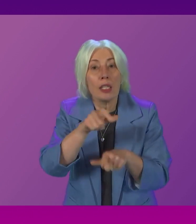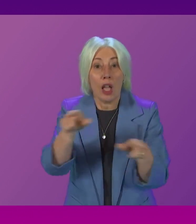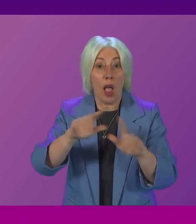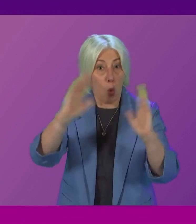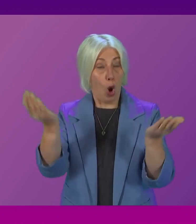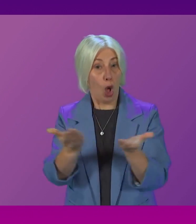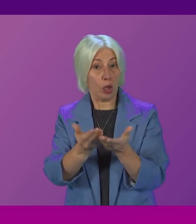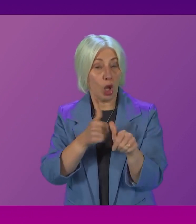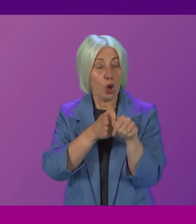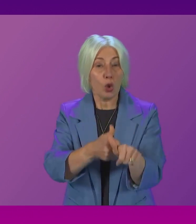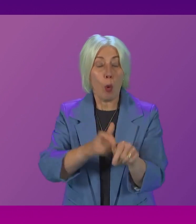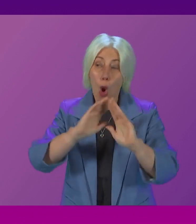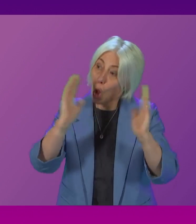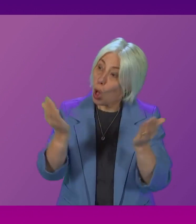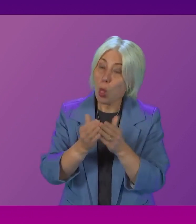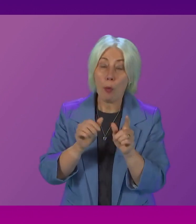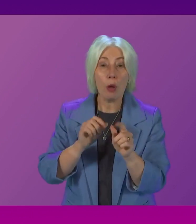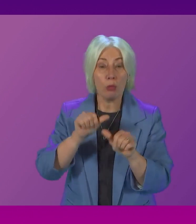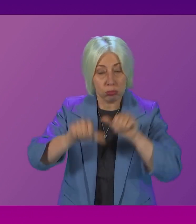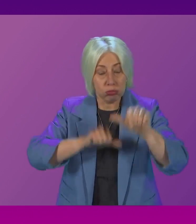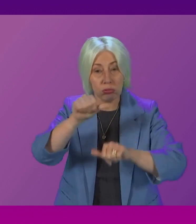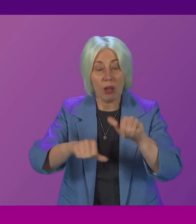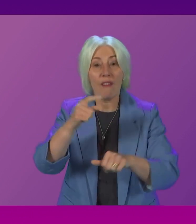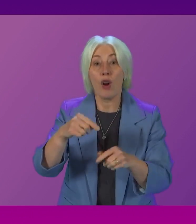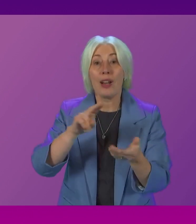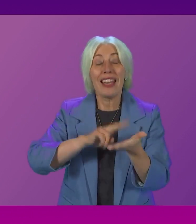supporting global progress to tackle the nature emergency. The Montreal agreement